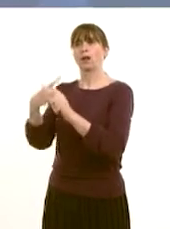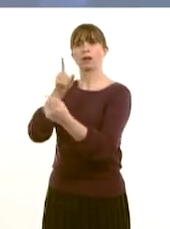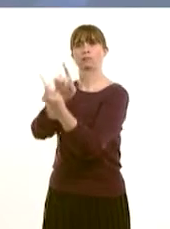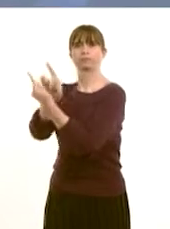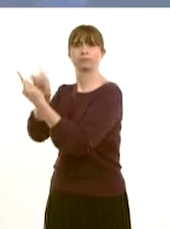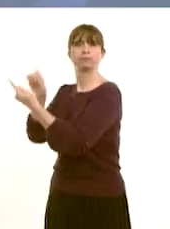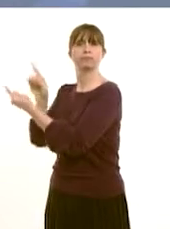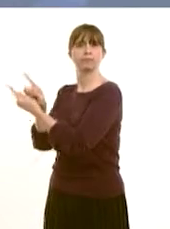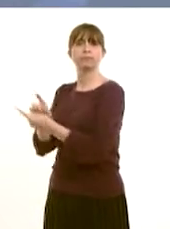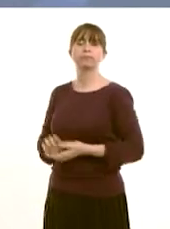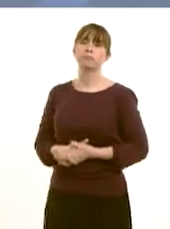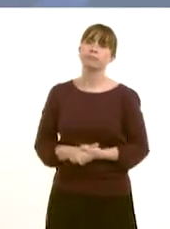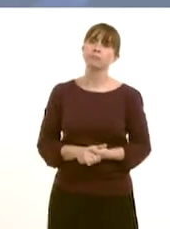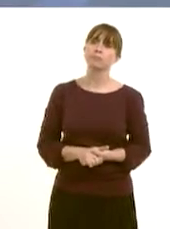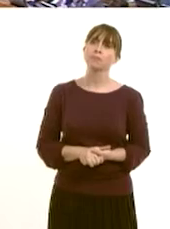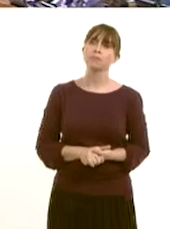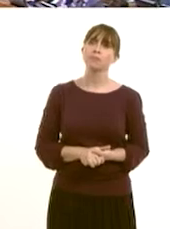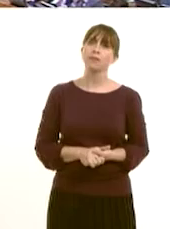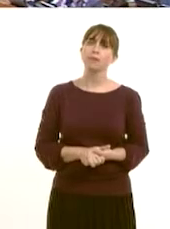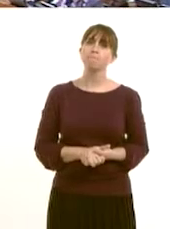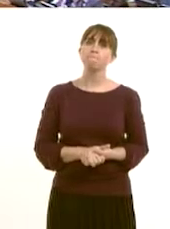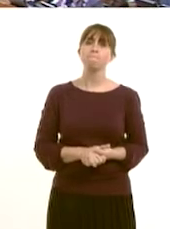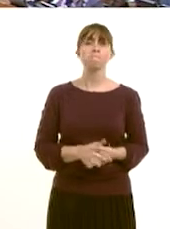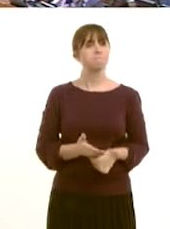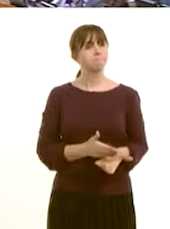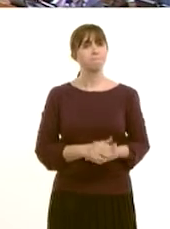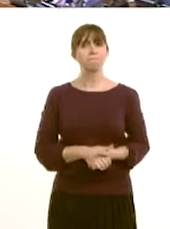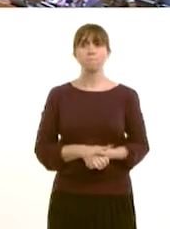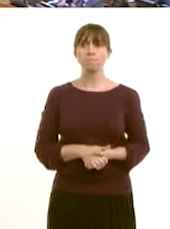Bethan Jenkins: Brif Weinidog, roedd rhywun oír tu allan iím hetholaeth i wedi cysylltu